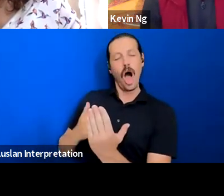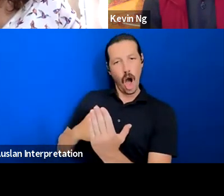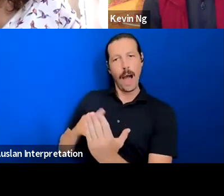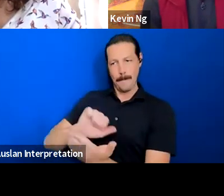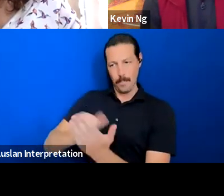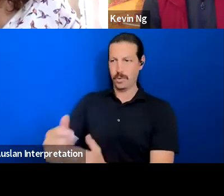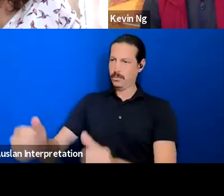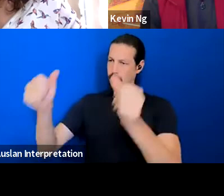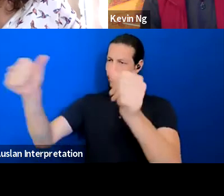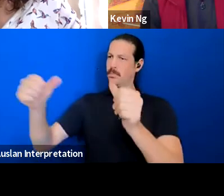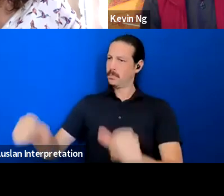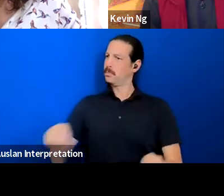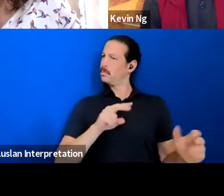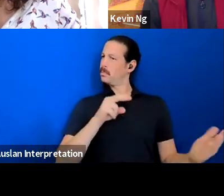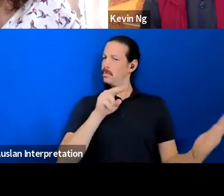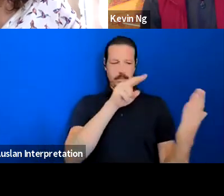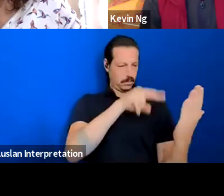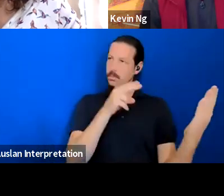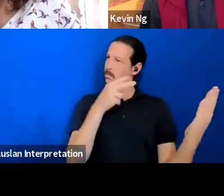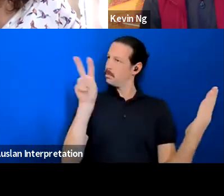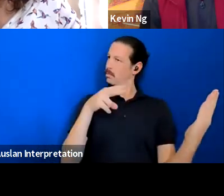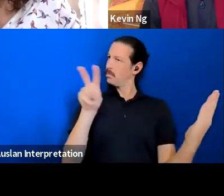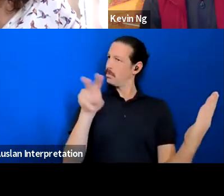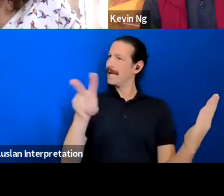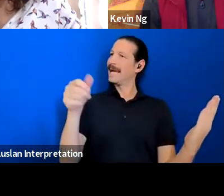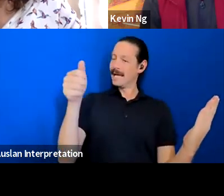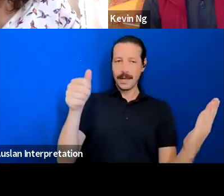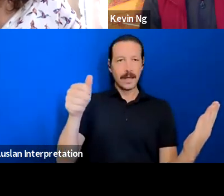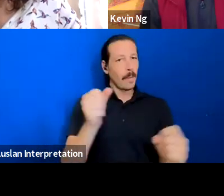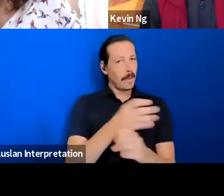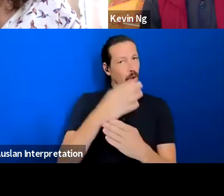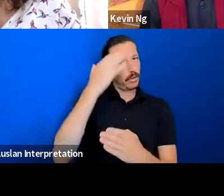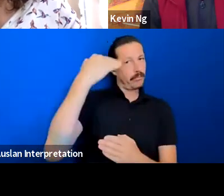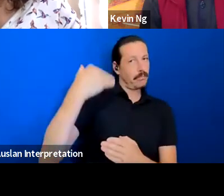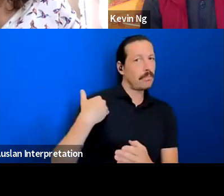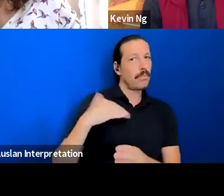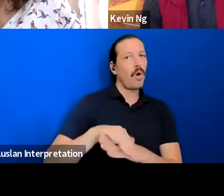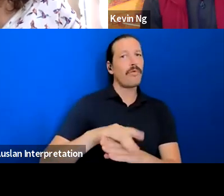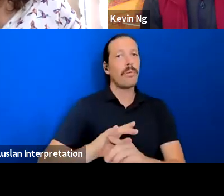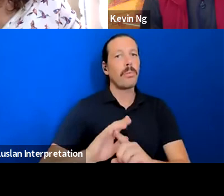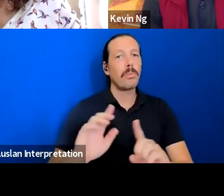so that way I don't get confused around my own ultimately you are working with criteria and you